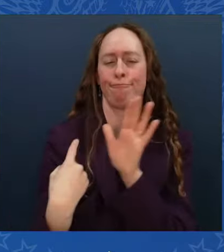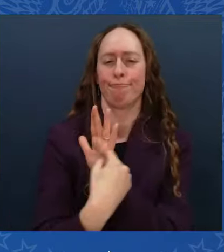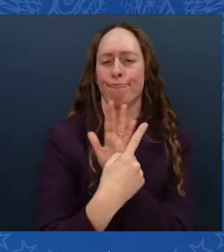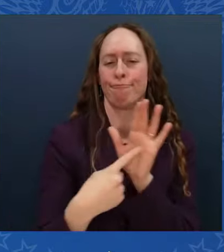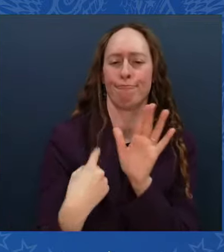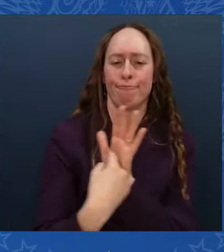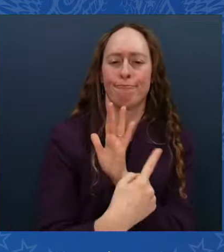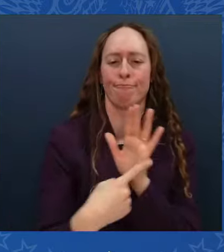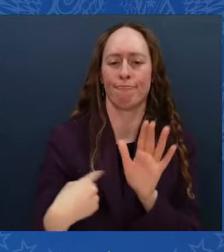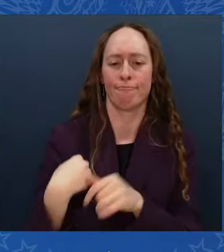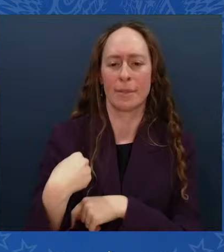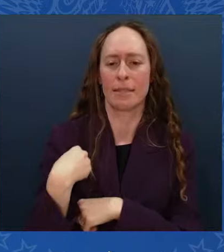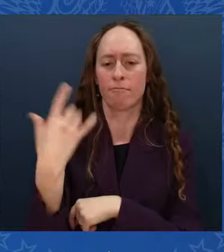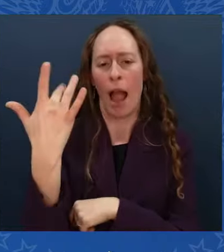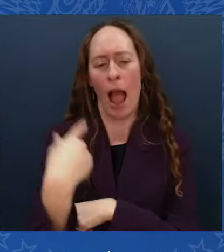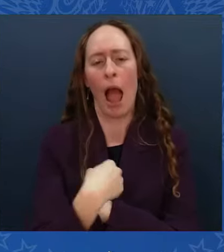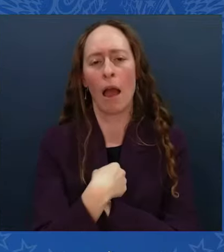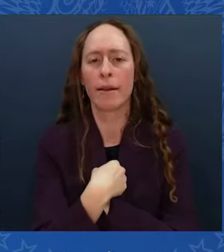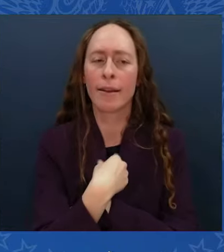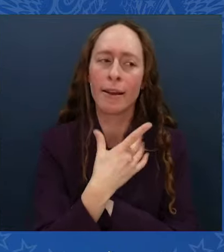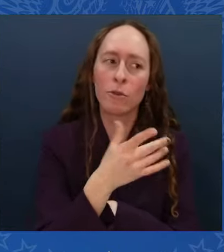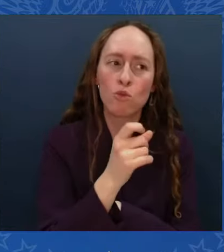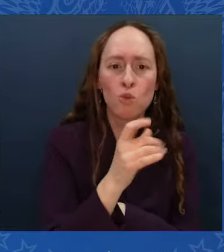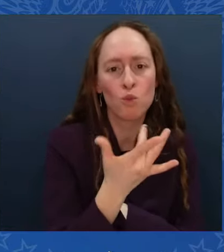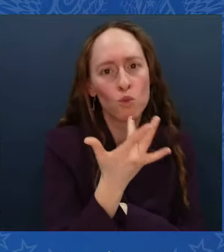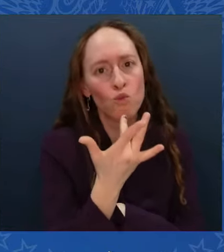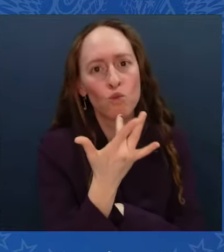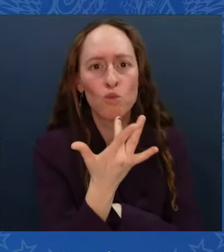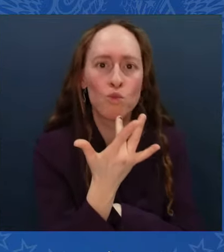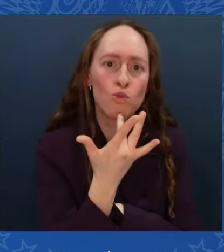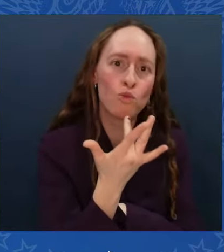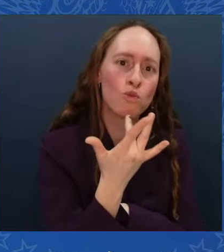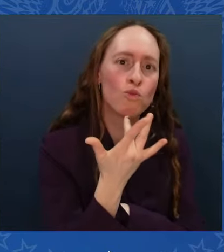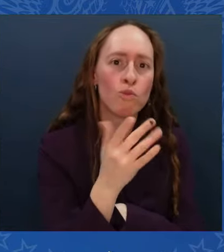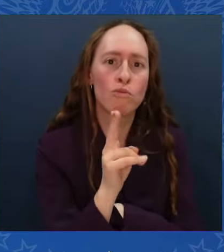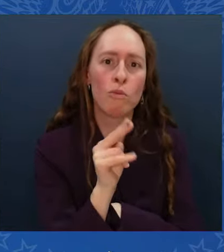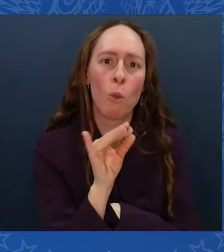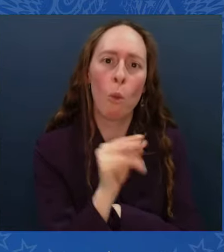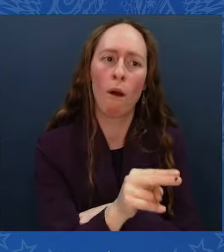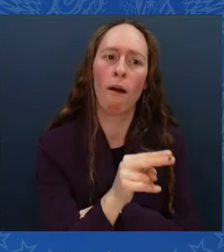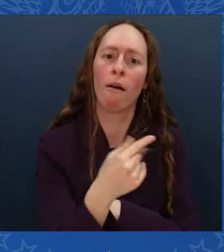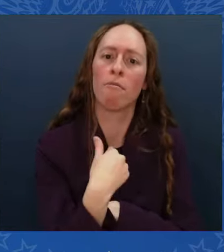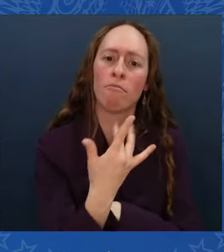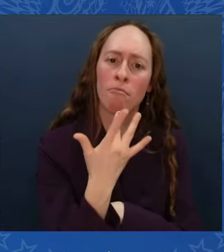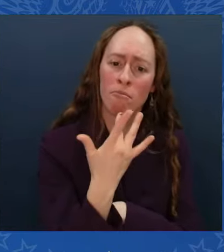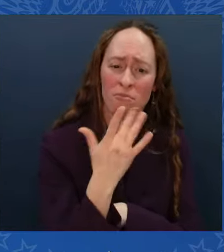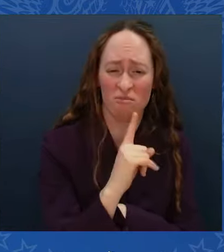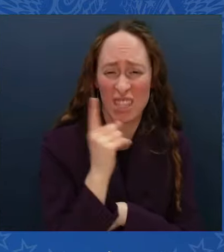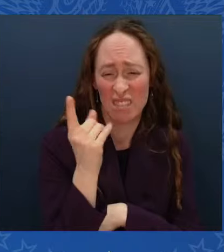Well, they're the best workers in the world. They're the most qualified technicians in the -- no, they really are. They really are.